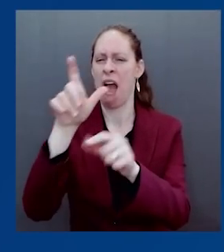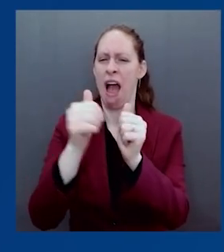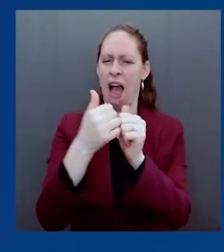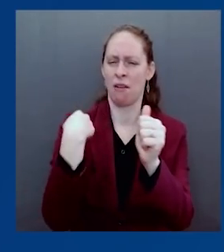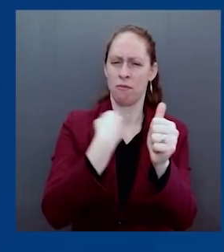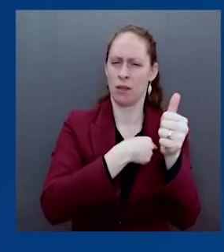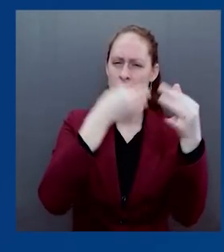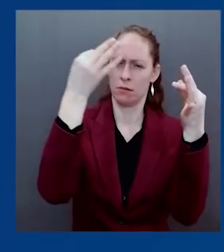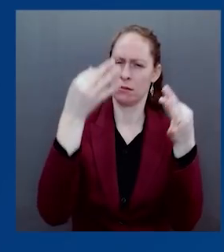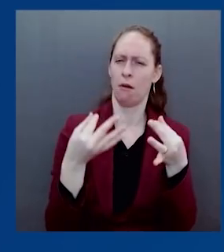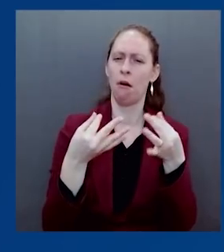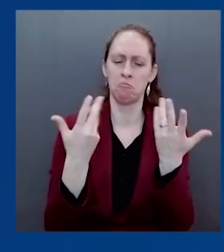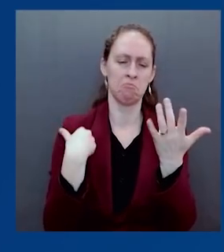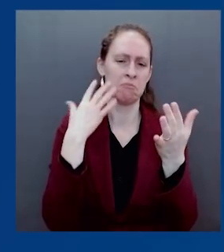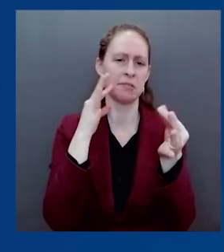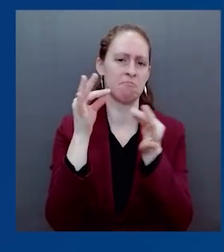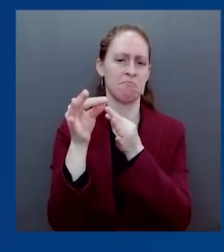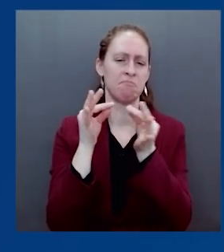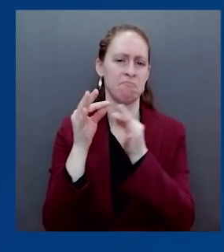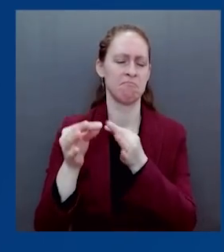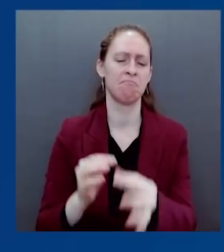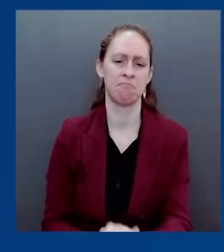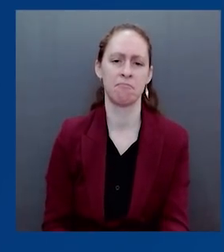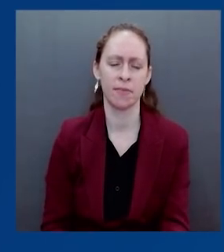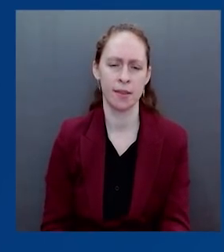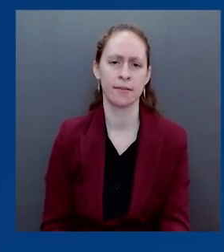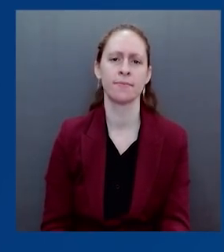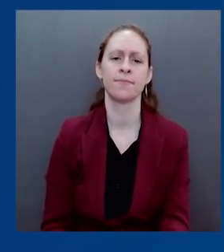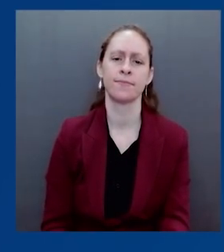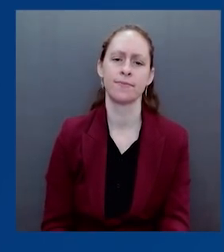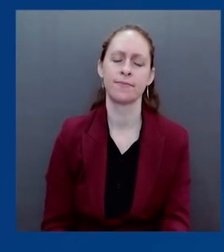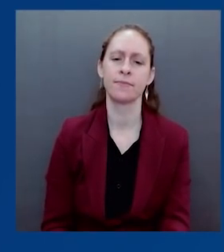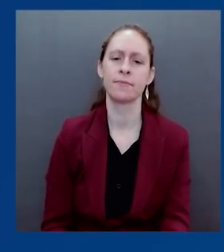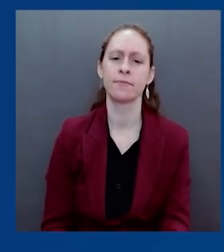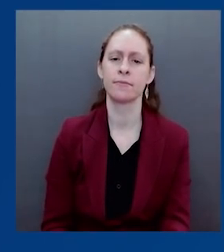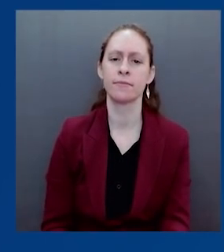in the treatment guidelines. First and foremost, the immunocompromised.